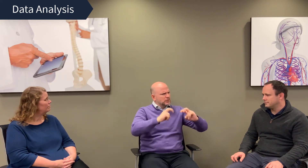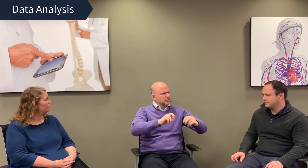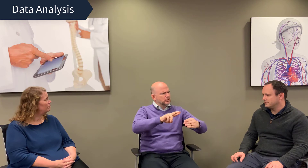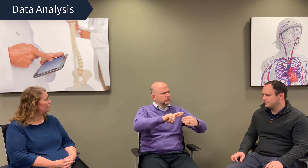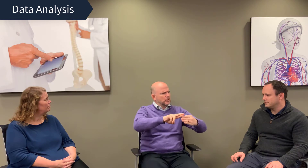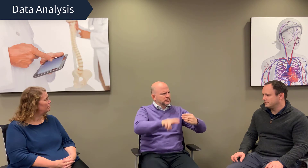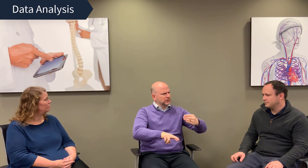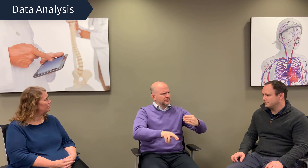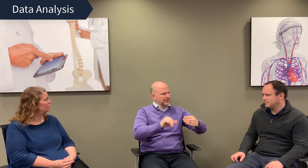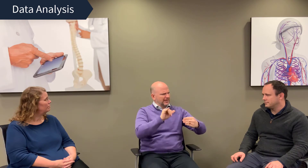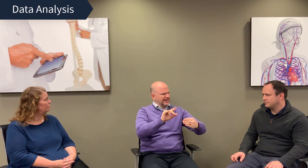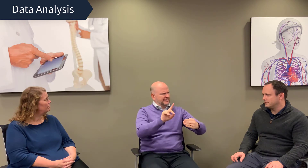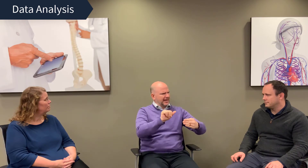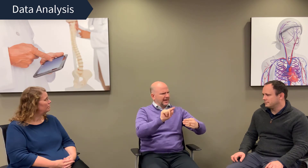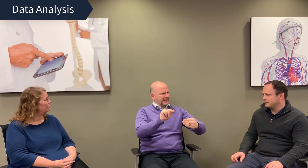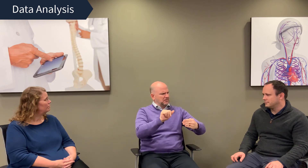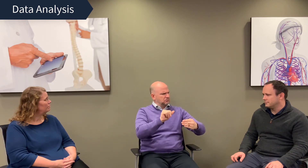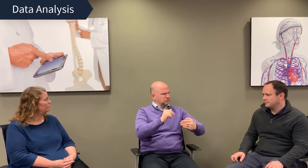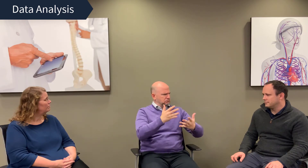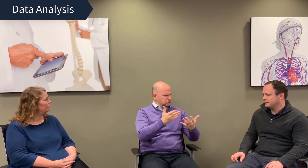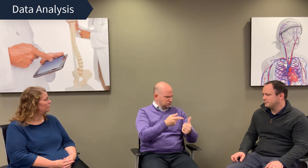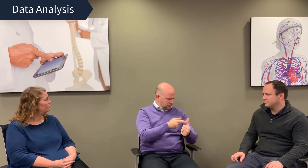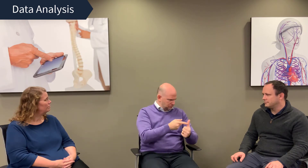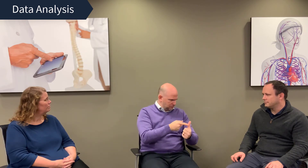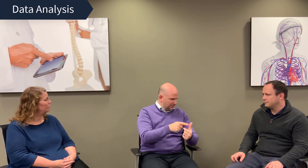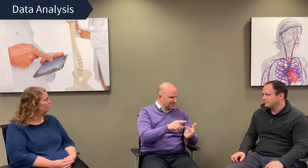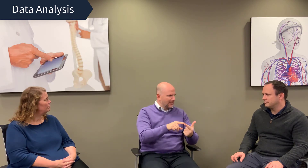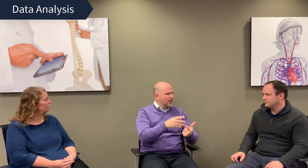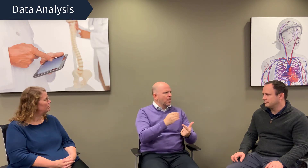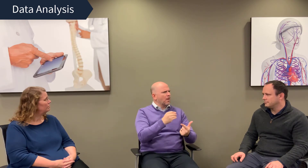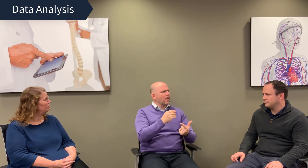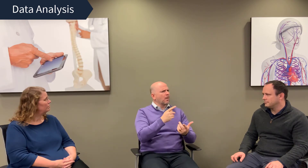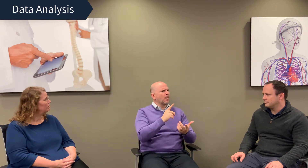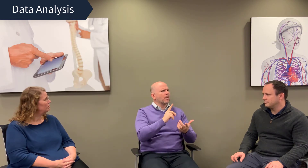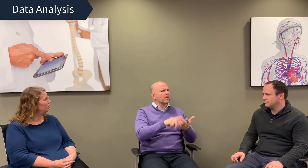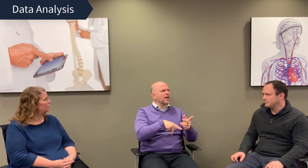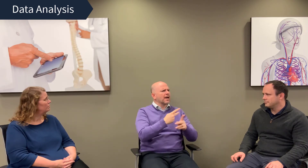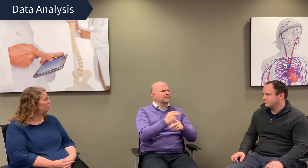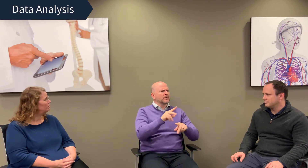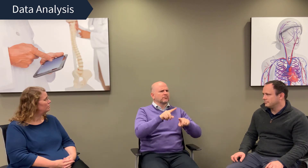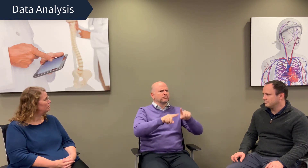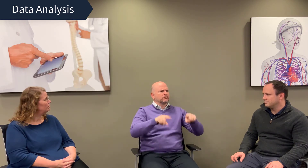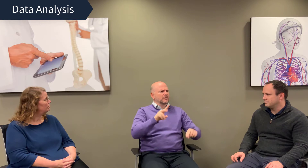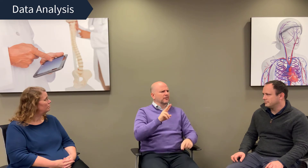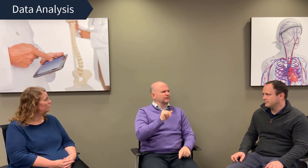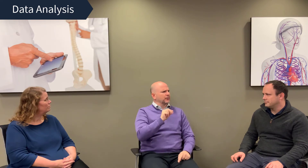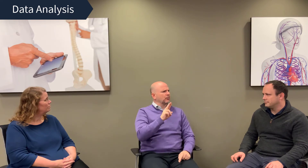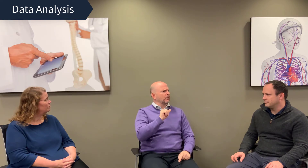that data to get results? And secondly, what kind of variables are involved?